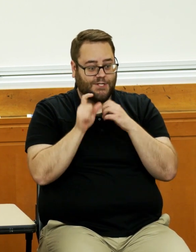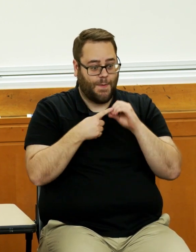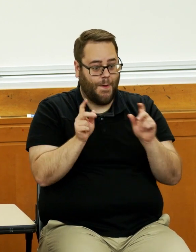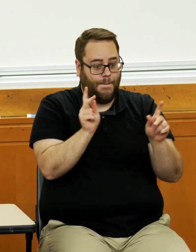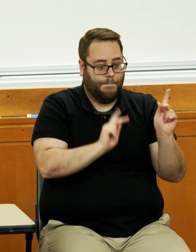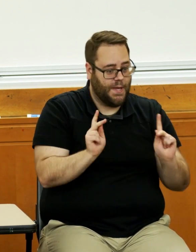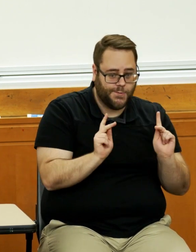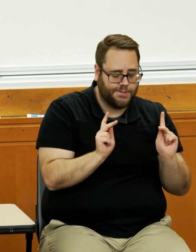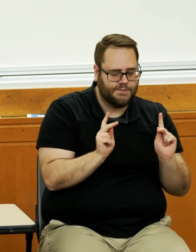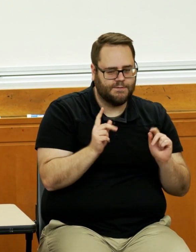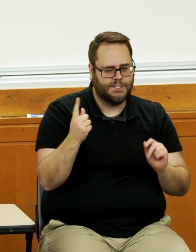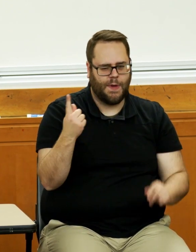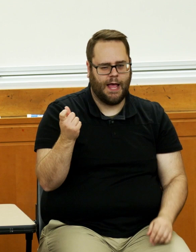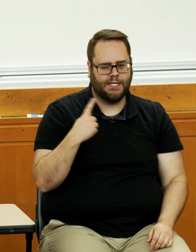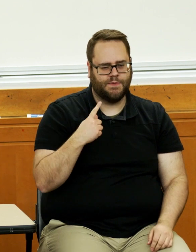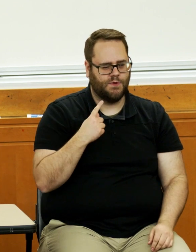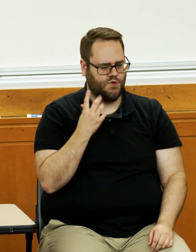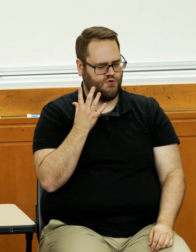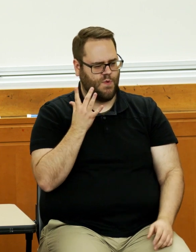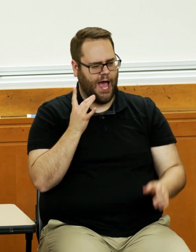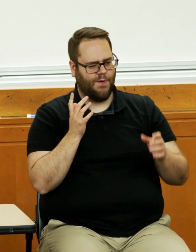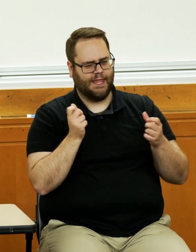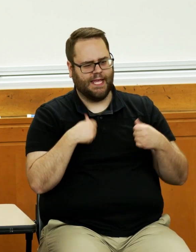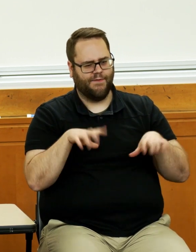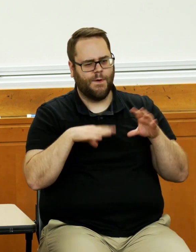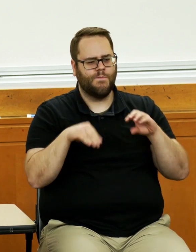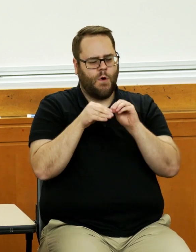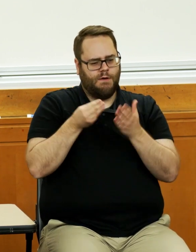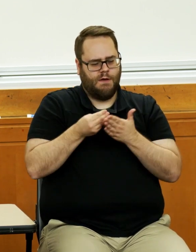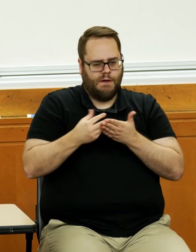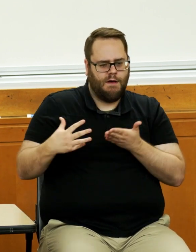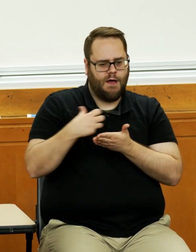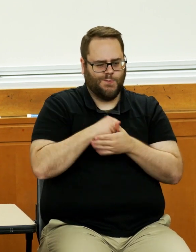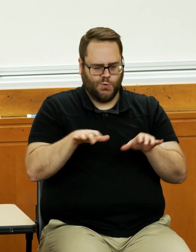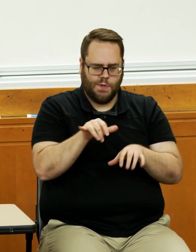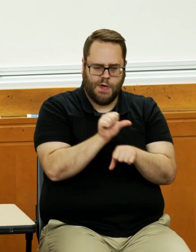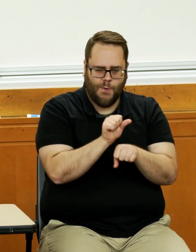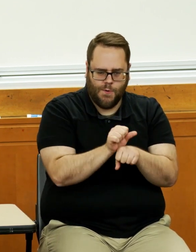someone asked me why someone would give up much greater financial earnings to do the work. That's